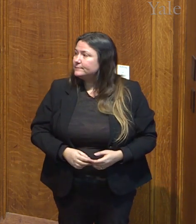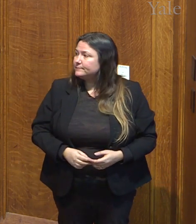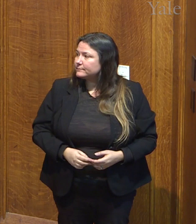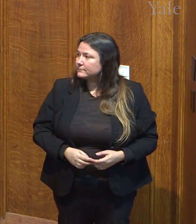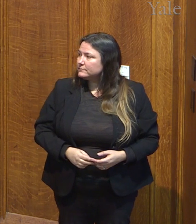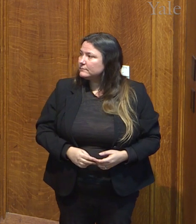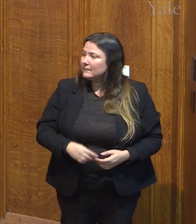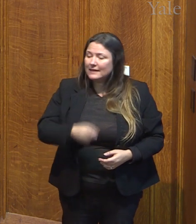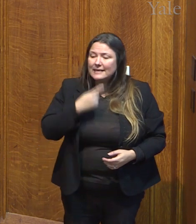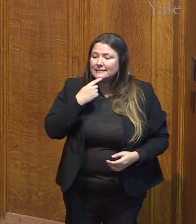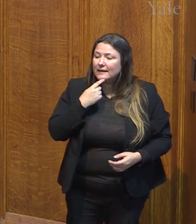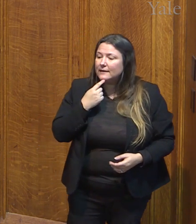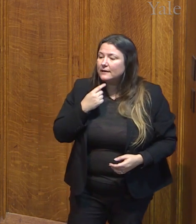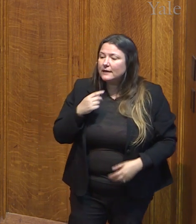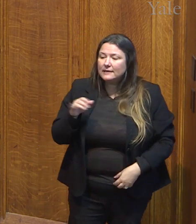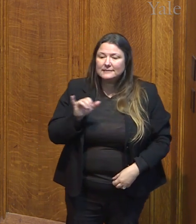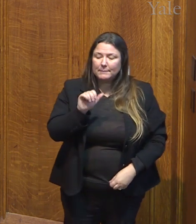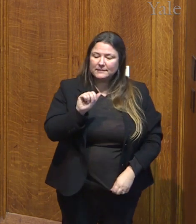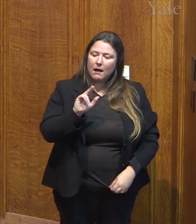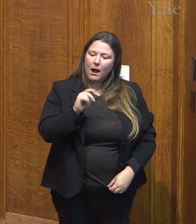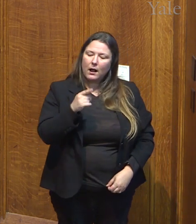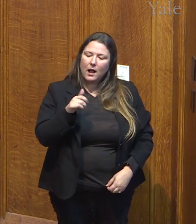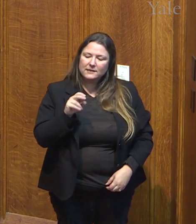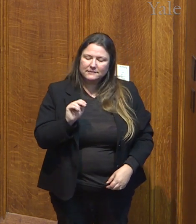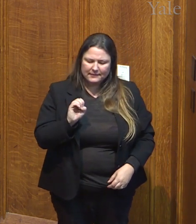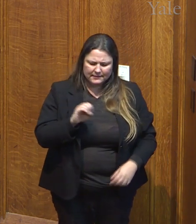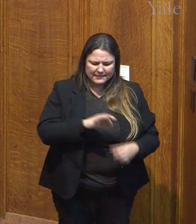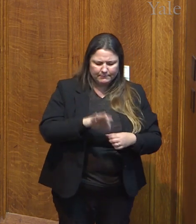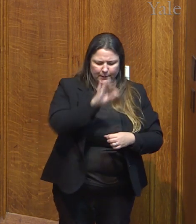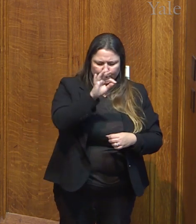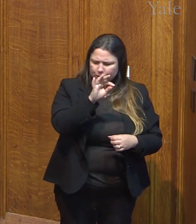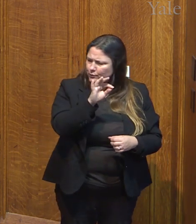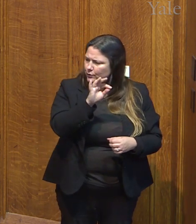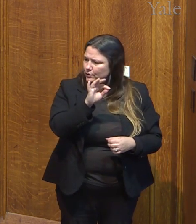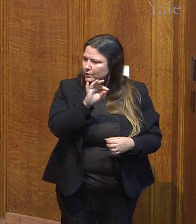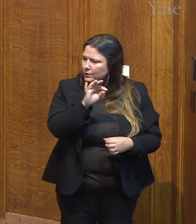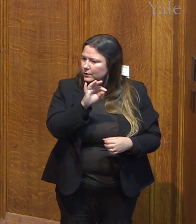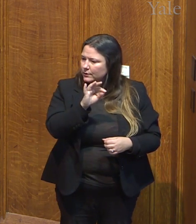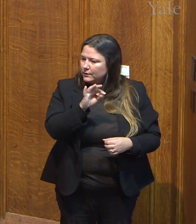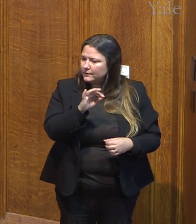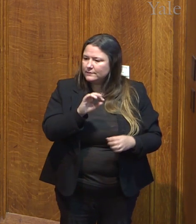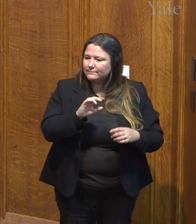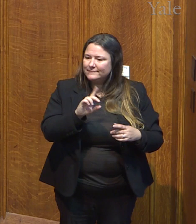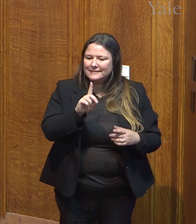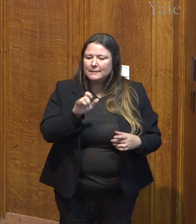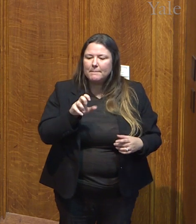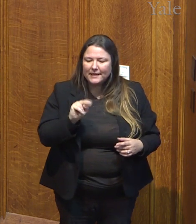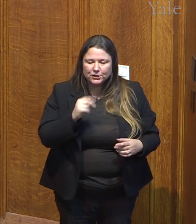as well as Augustine's Spiritual Dimensions. Proclaiming that the Deaf would never be able to read